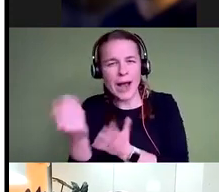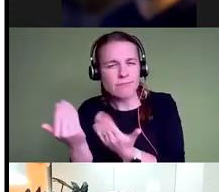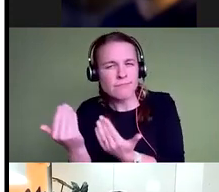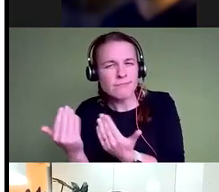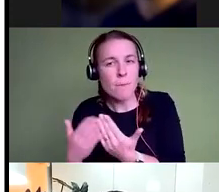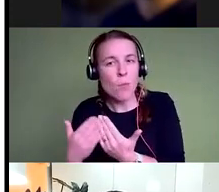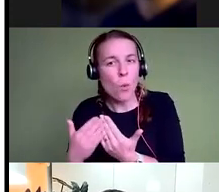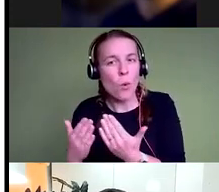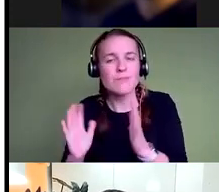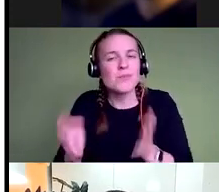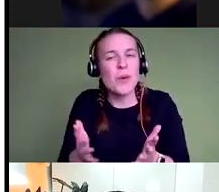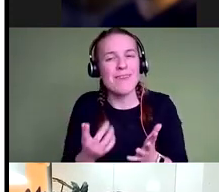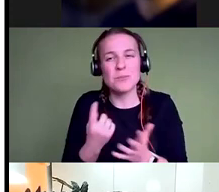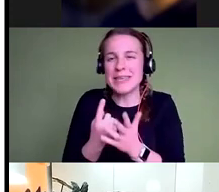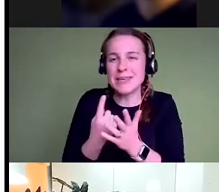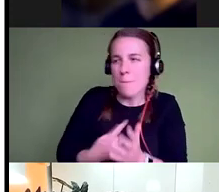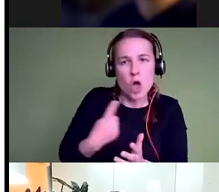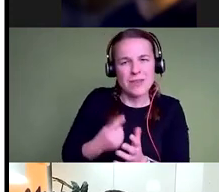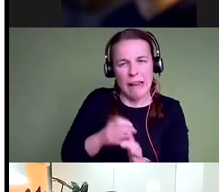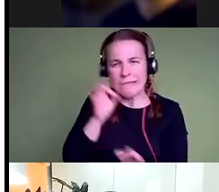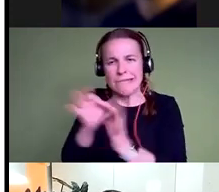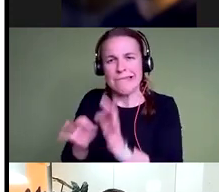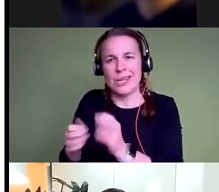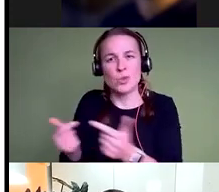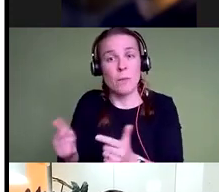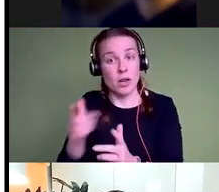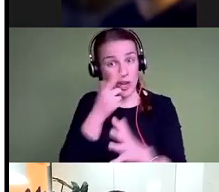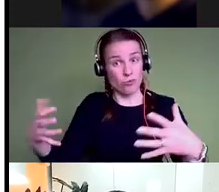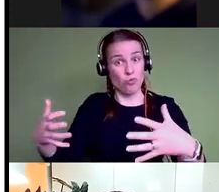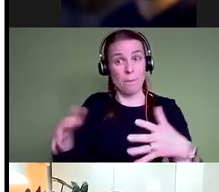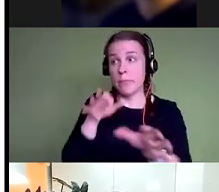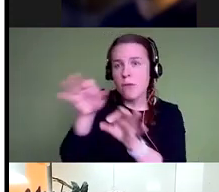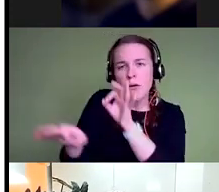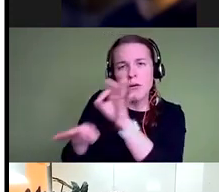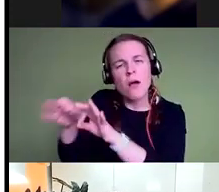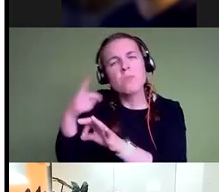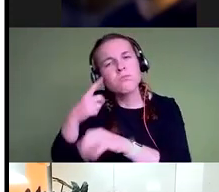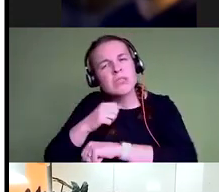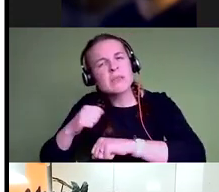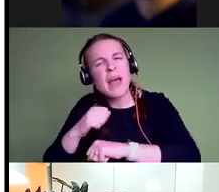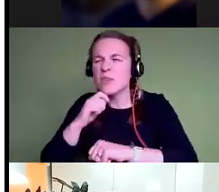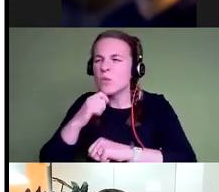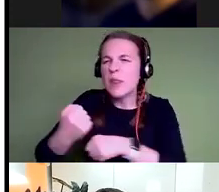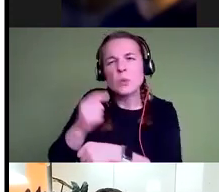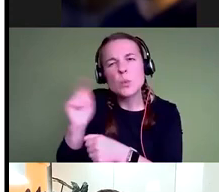This can sometimes be really difficult, but with continued prodding, inquisitive questions, we can find out a lot about the individuals